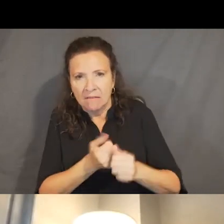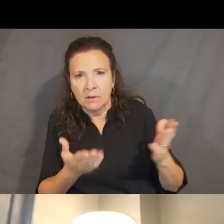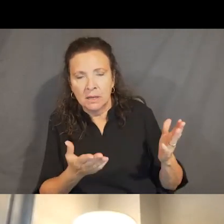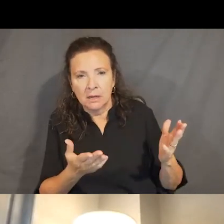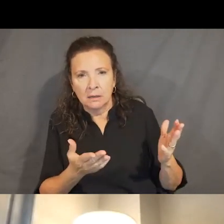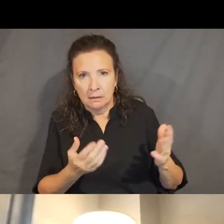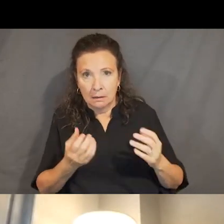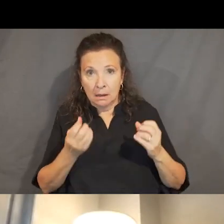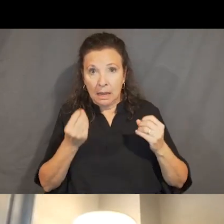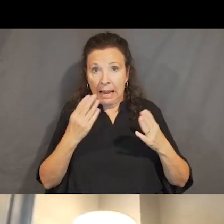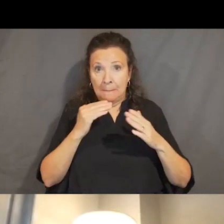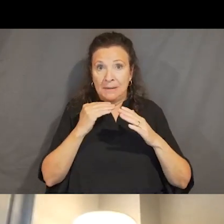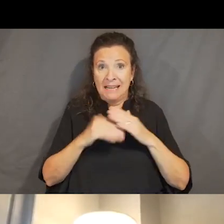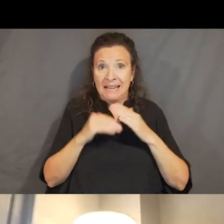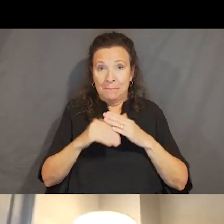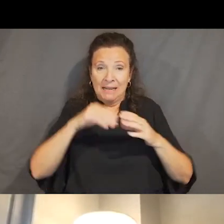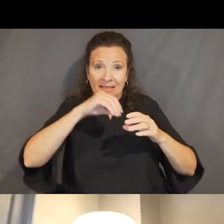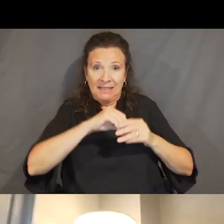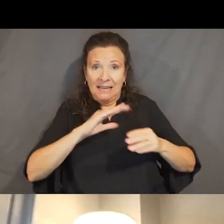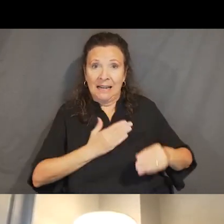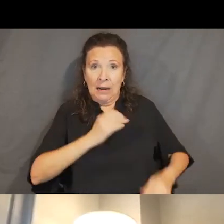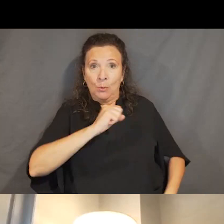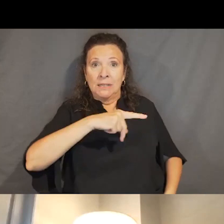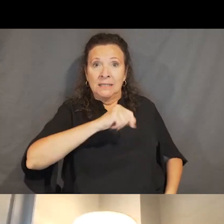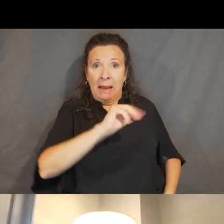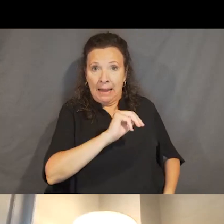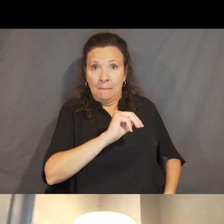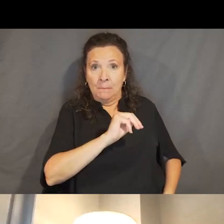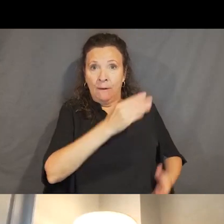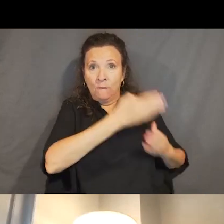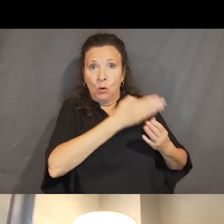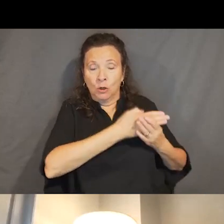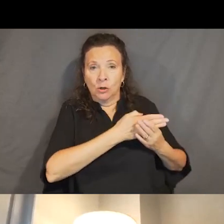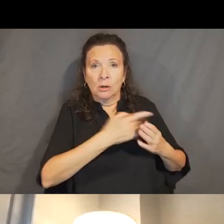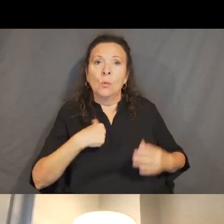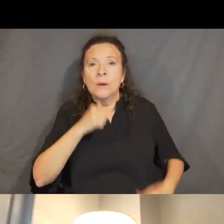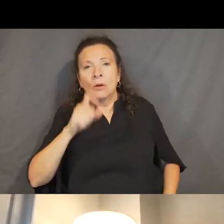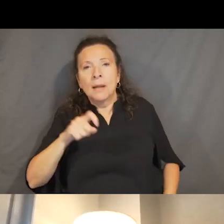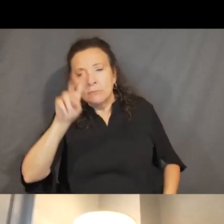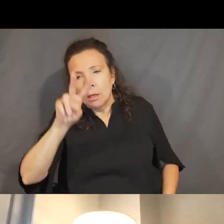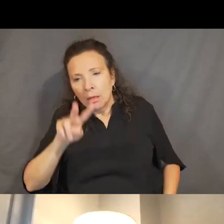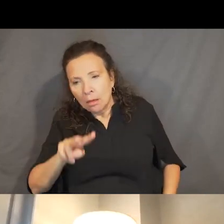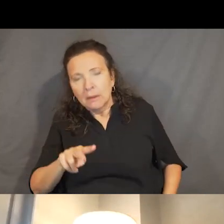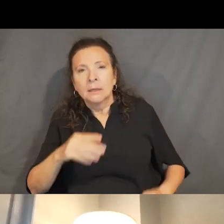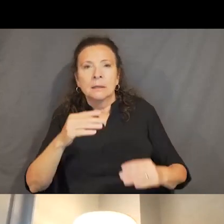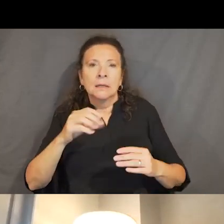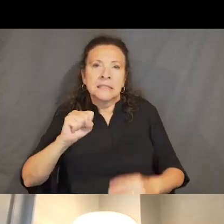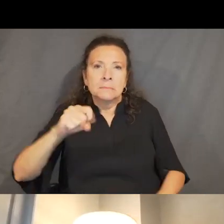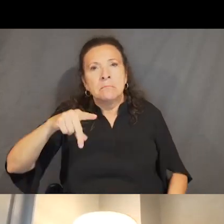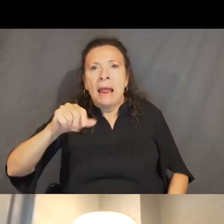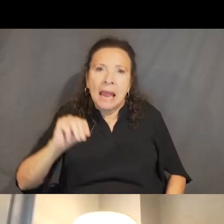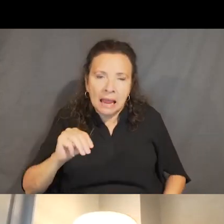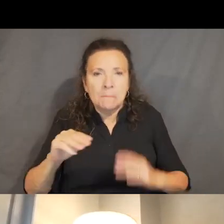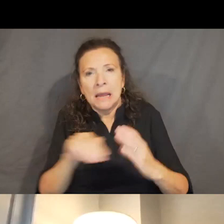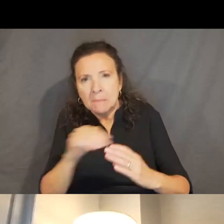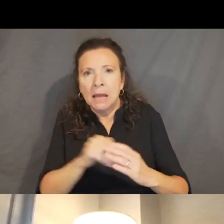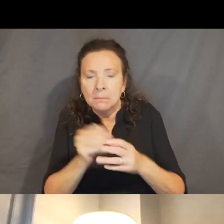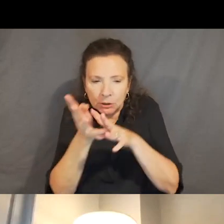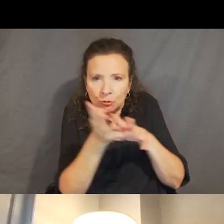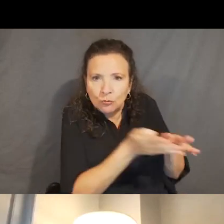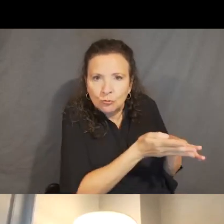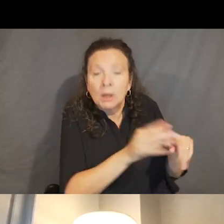into our spam folders so that we didn't have to dig through the junk. That is machine learning.